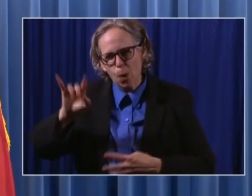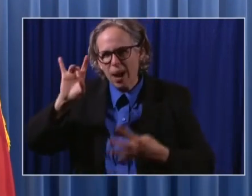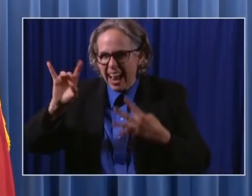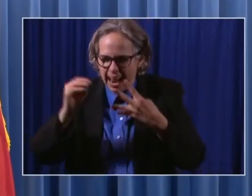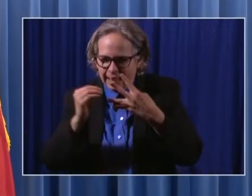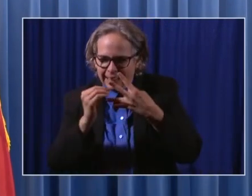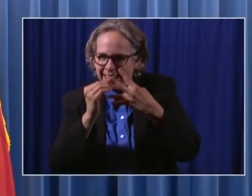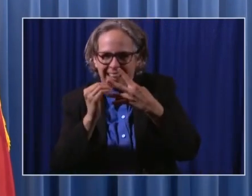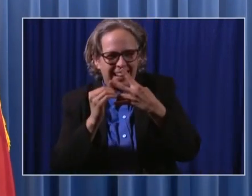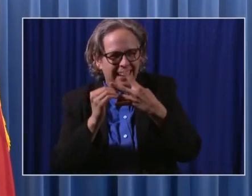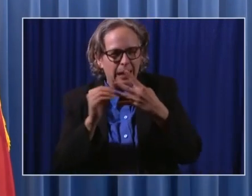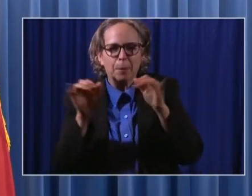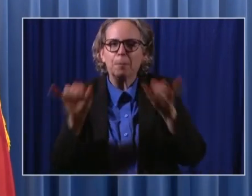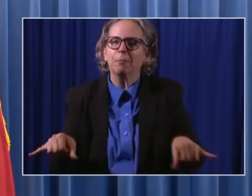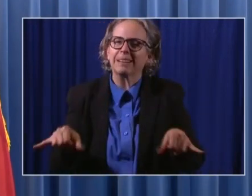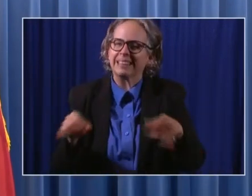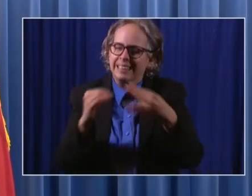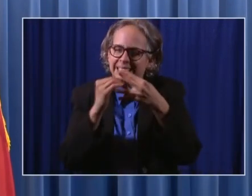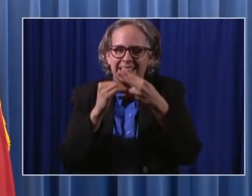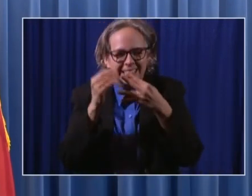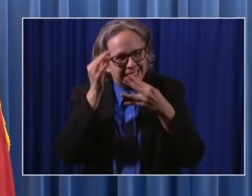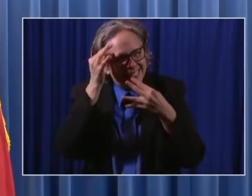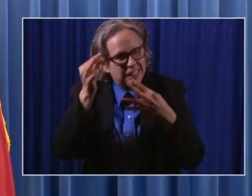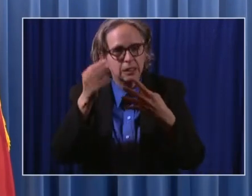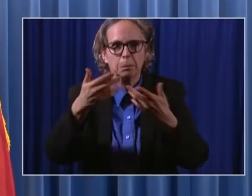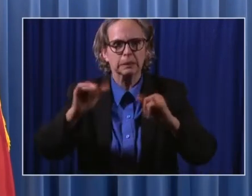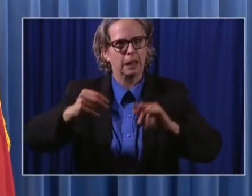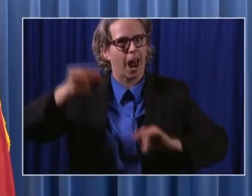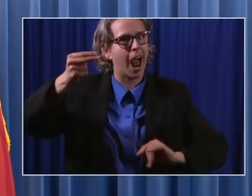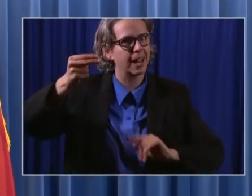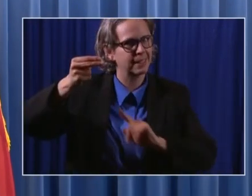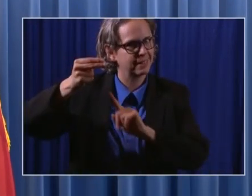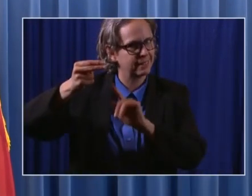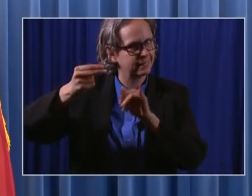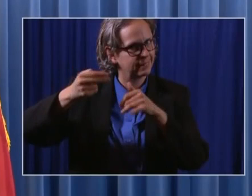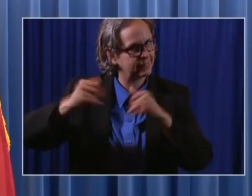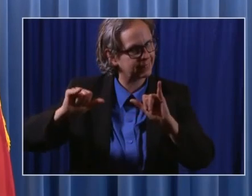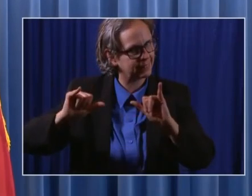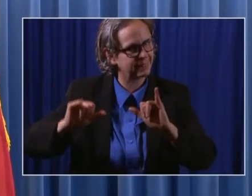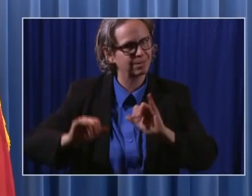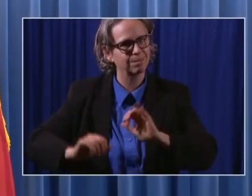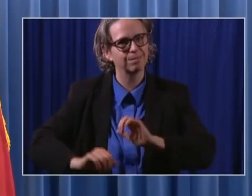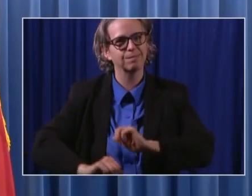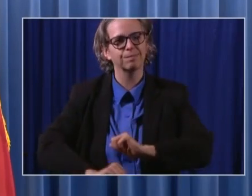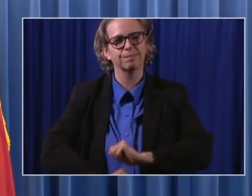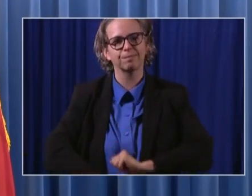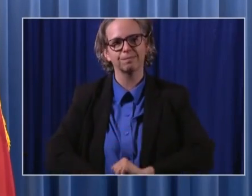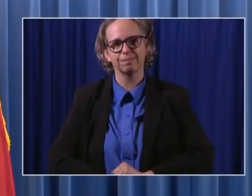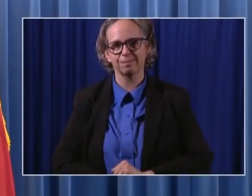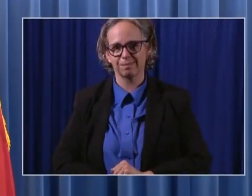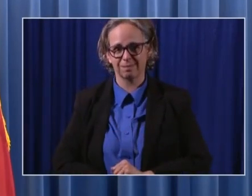ORANGE. BUTLER COUNTY IS RIGHT ON THE LINE ALSO AT 97.8 CASES PER 100,000 RESIDENTS OVER THE SAME